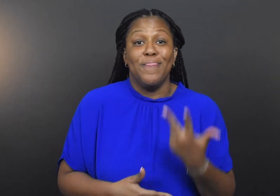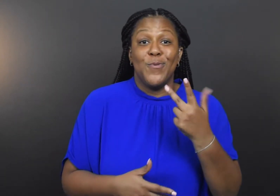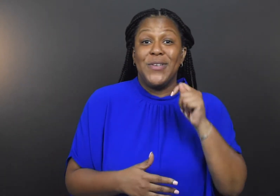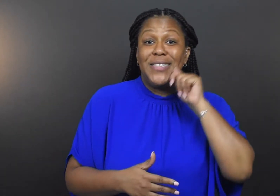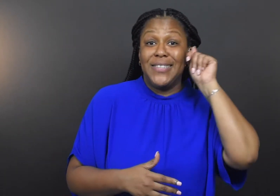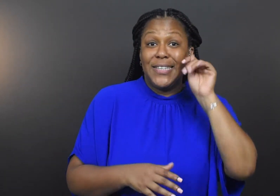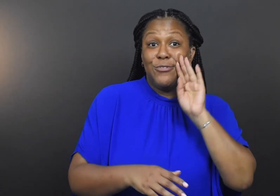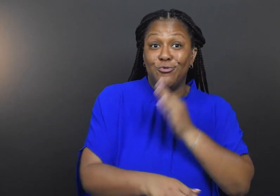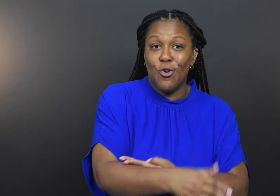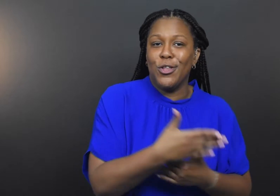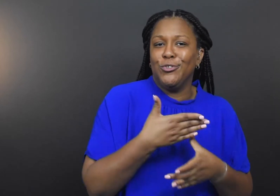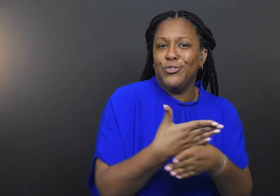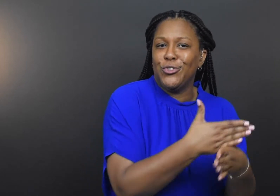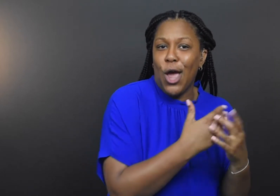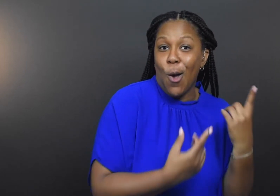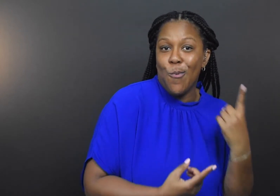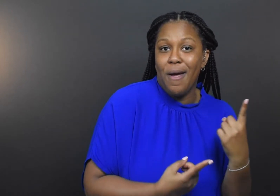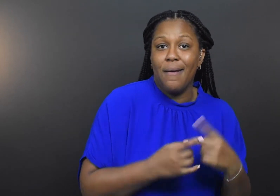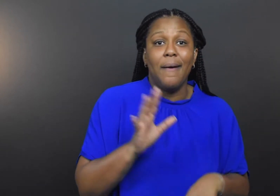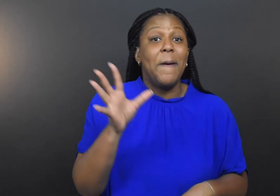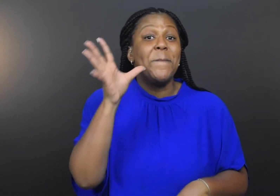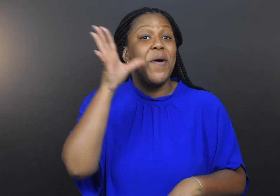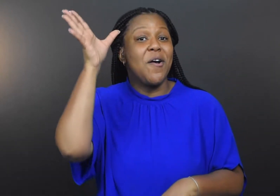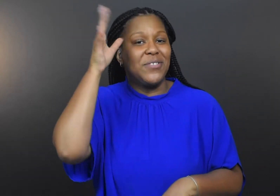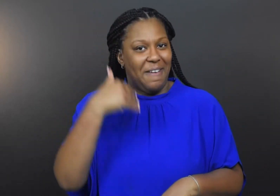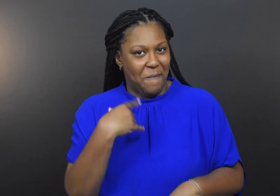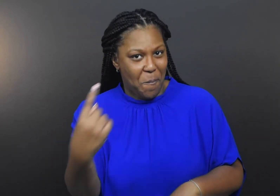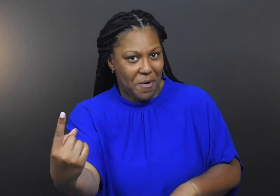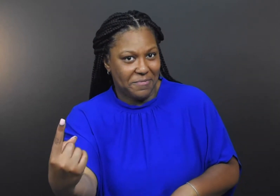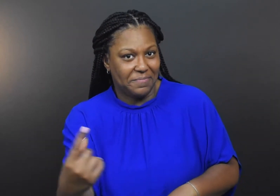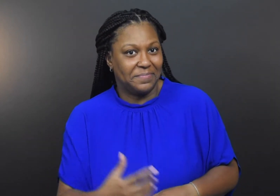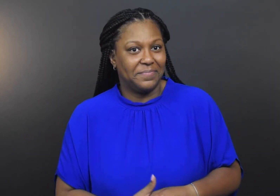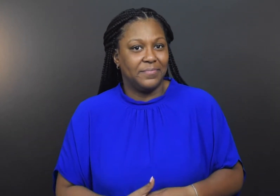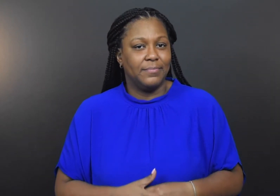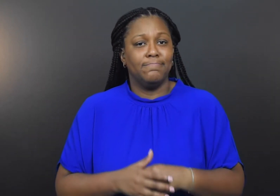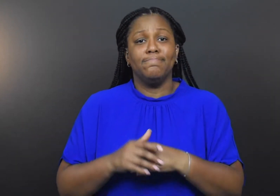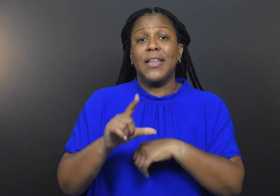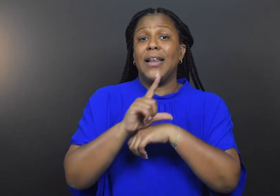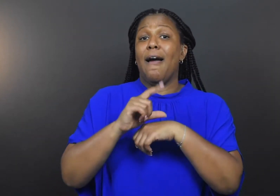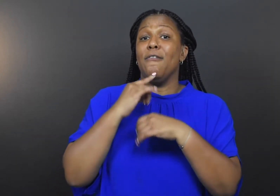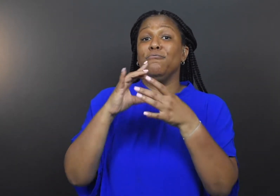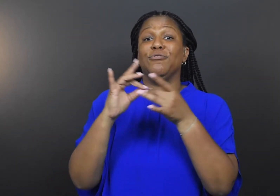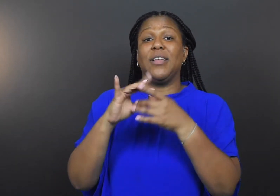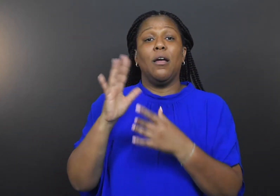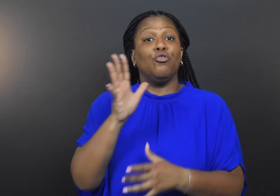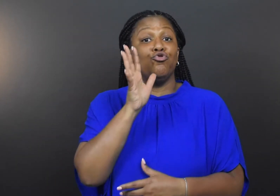three teen daughters share one, and the parents have one,” Leandris says. “Grandma has high